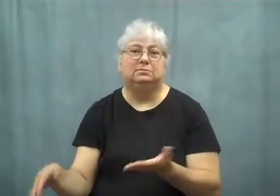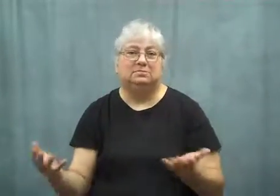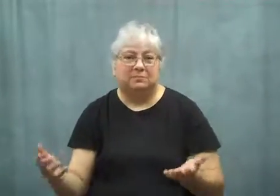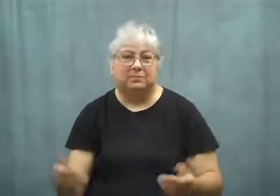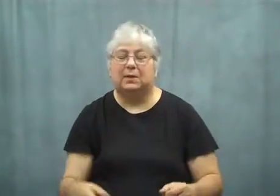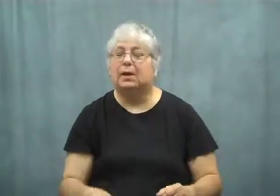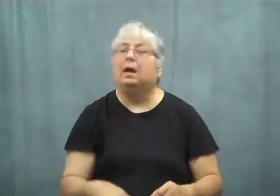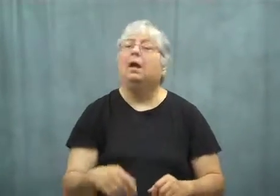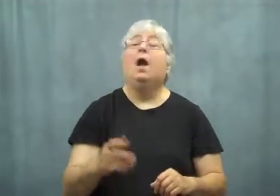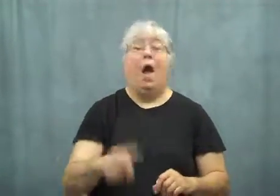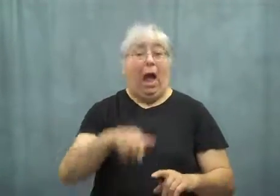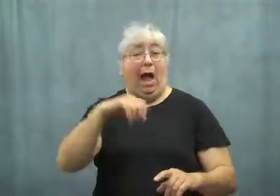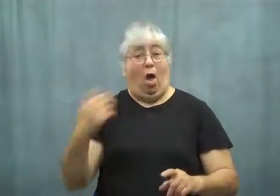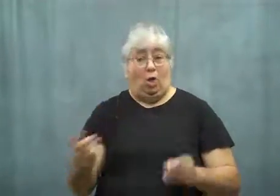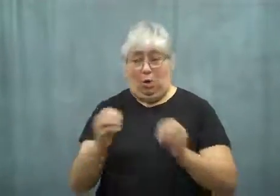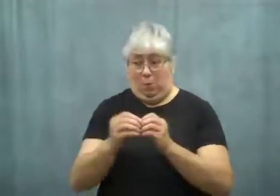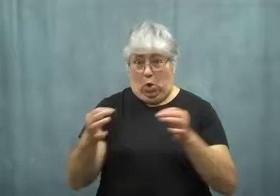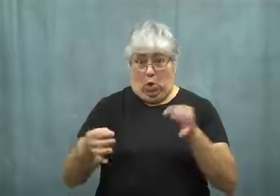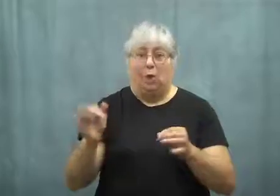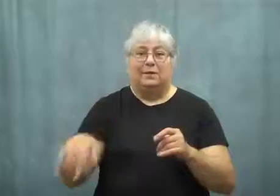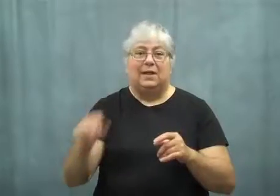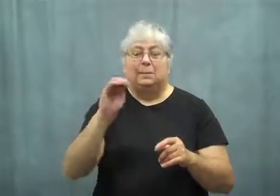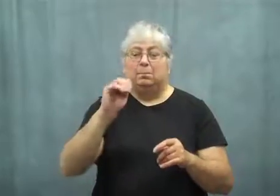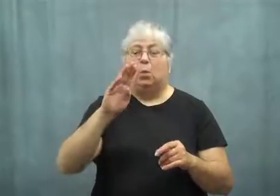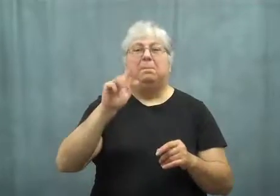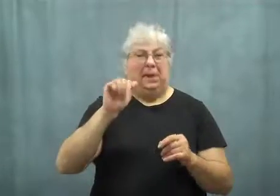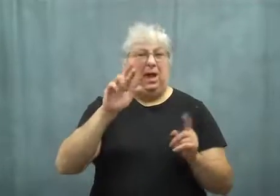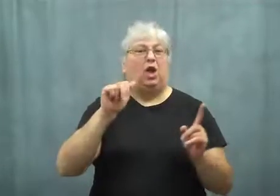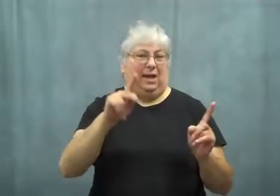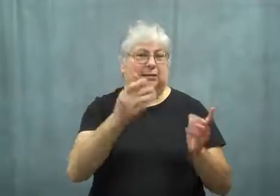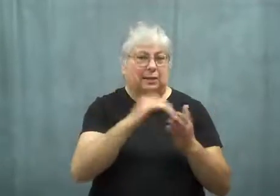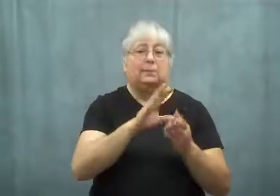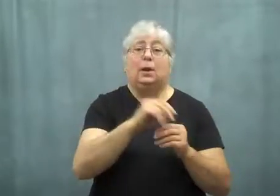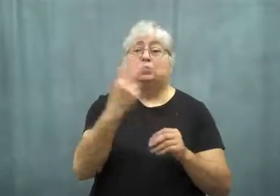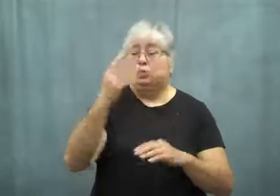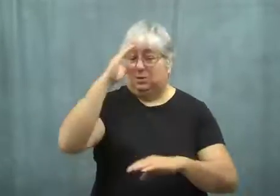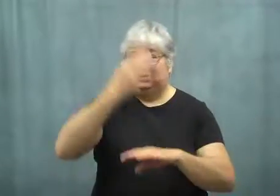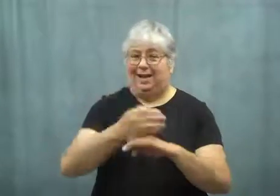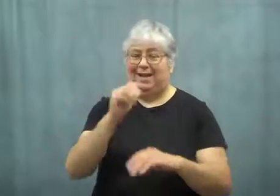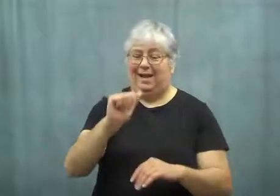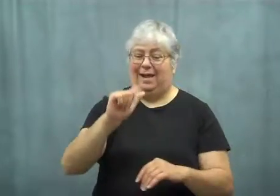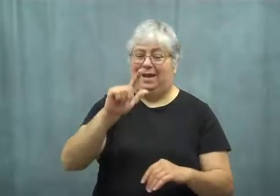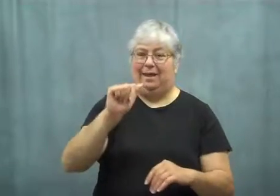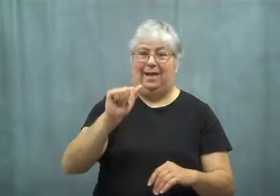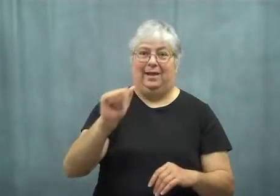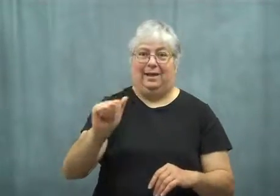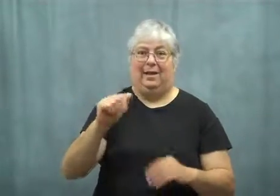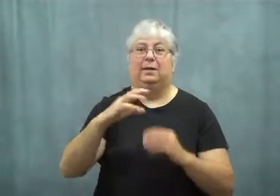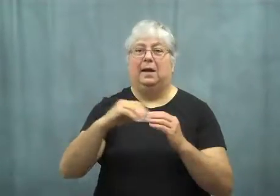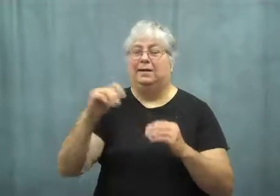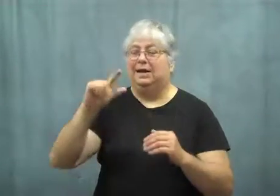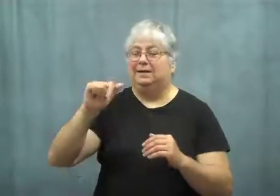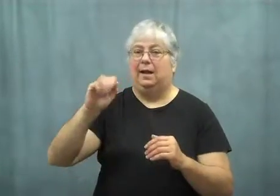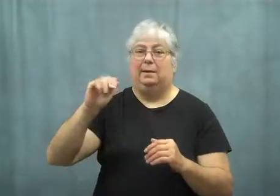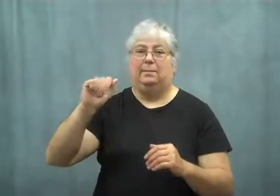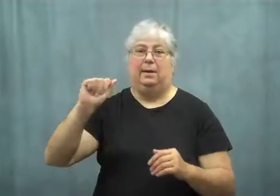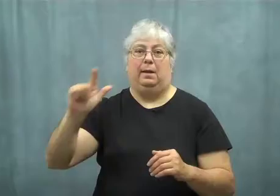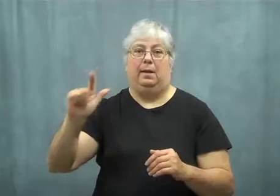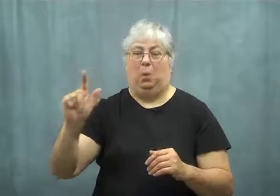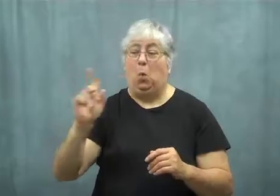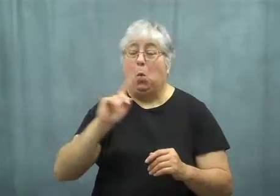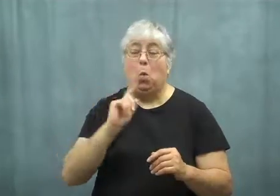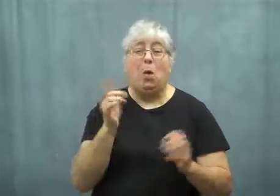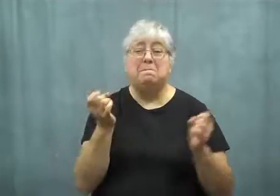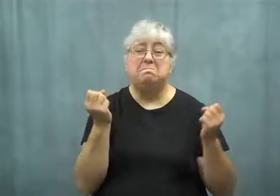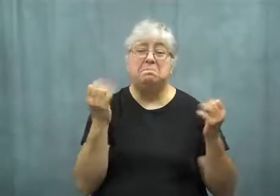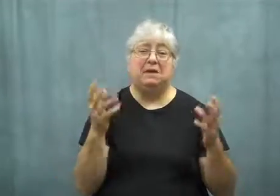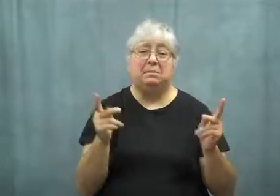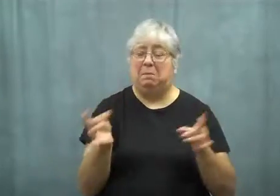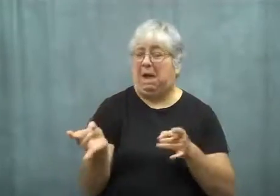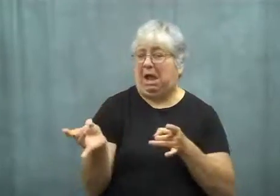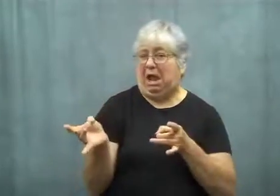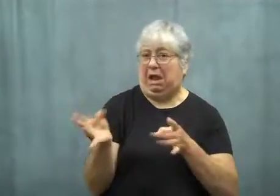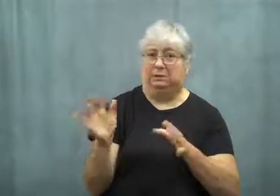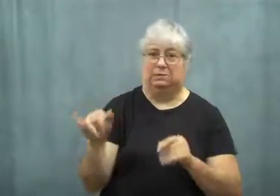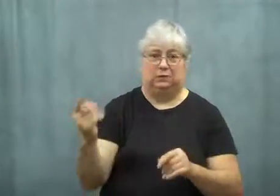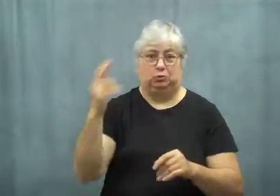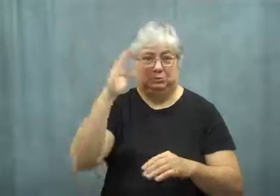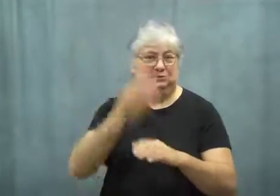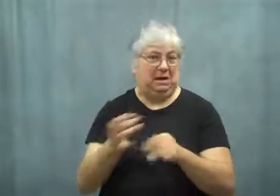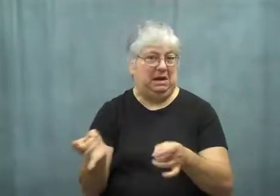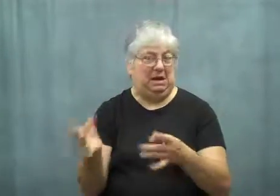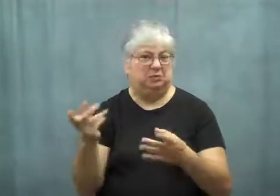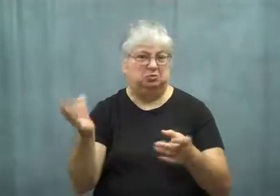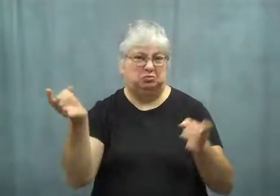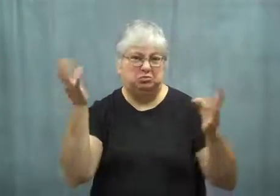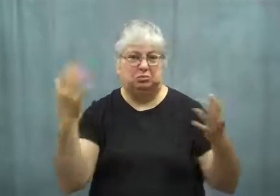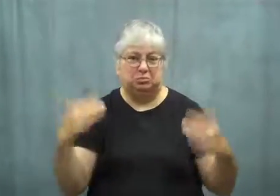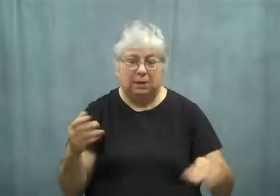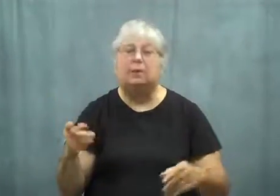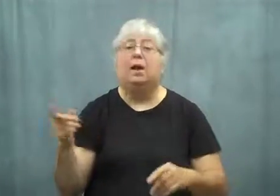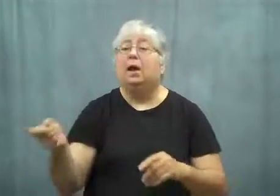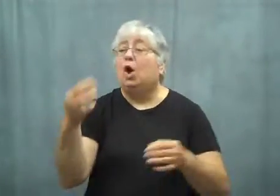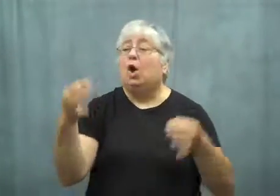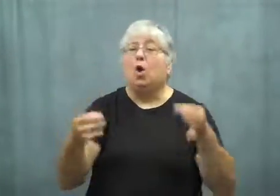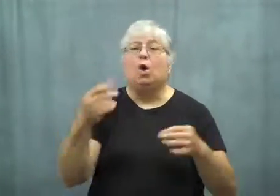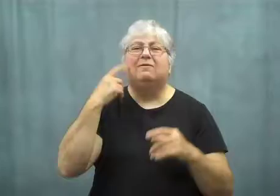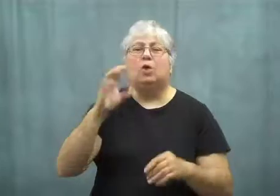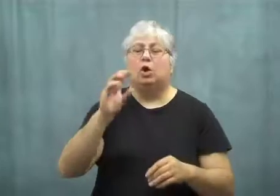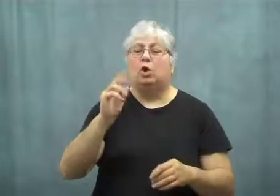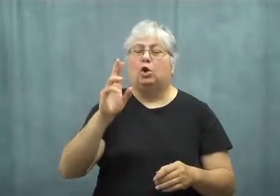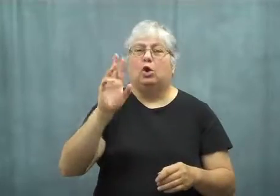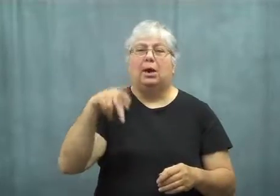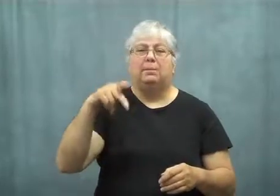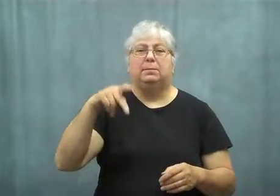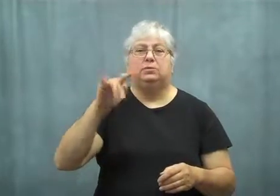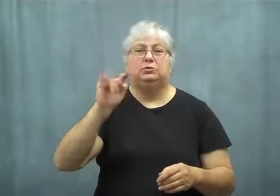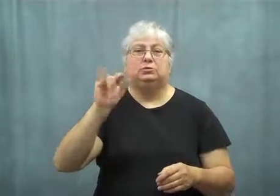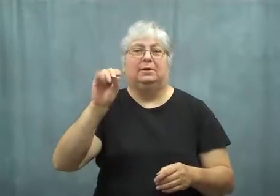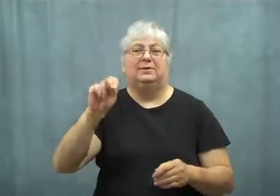There was a second trial involving Mubarak and his sons Alaa and Gamal.